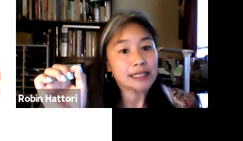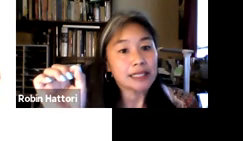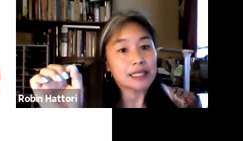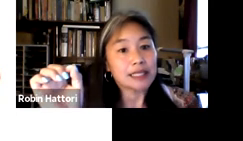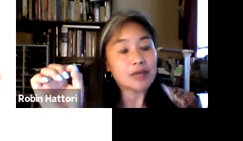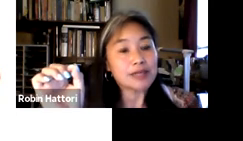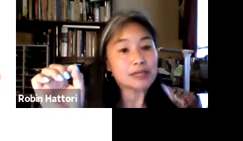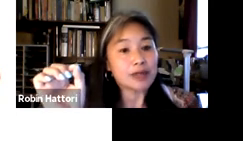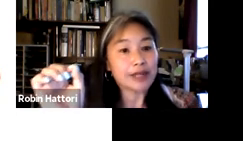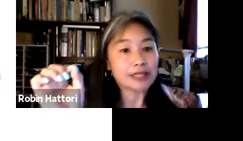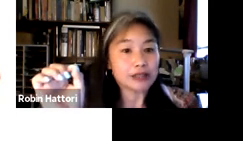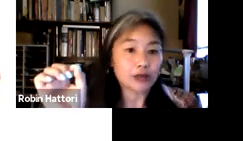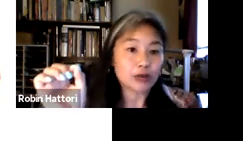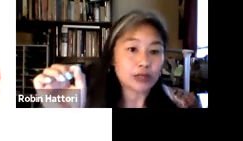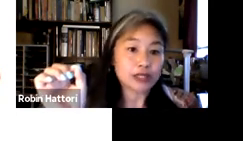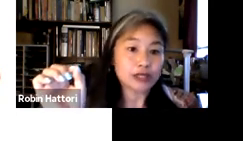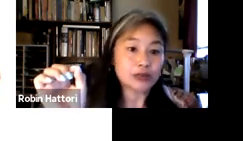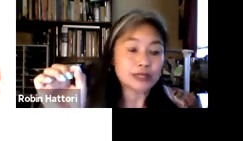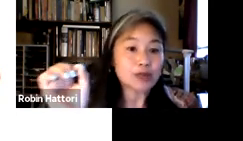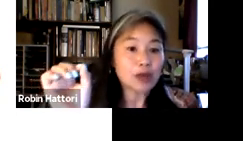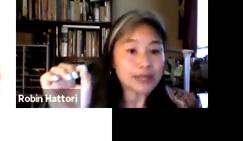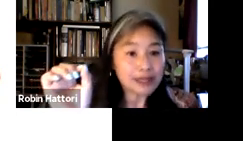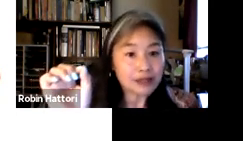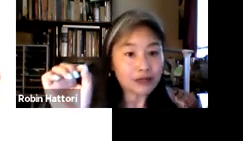The other person that's interesting here is my uncle how